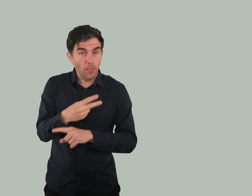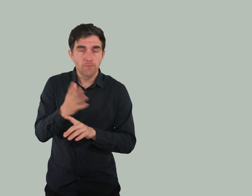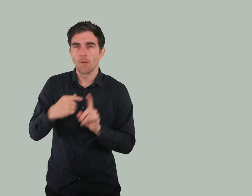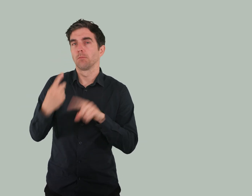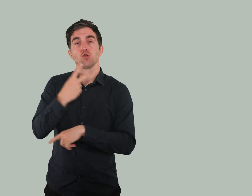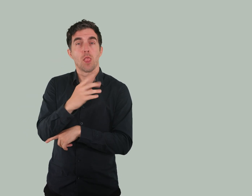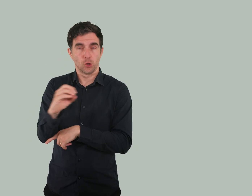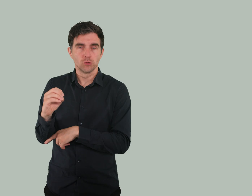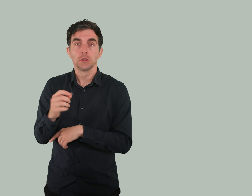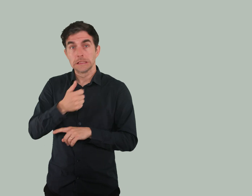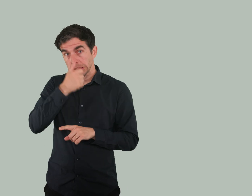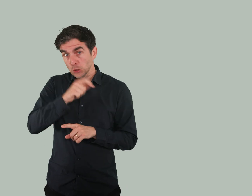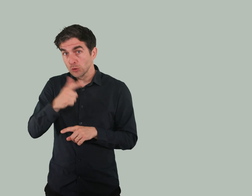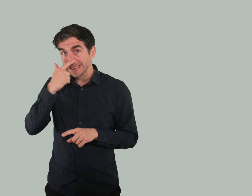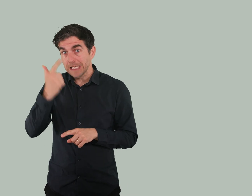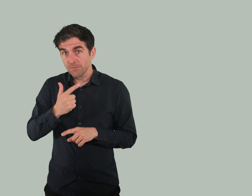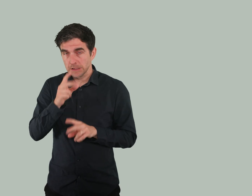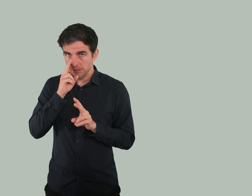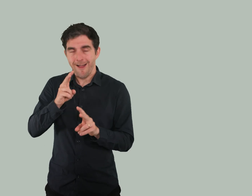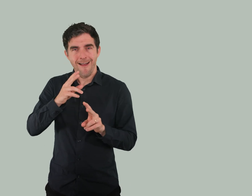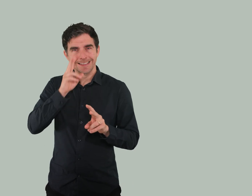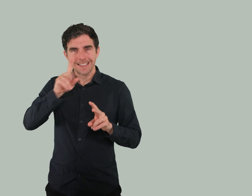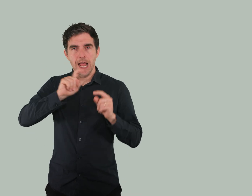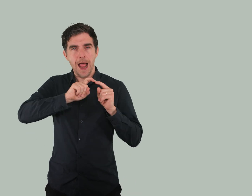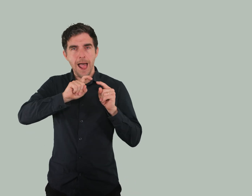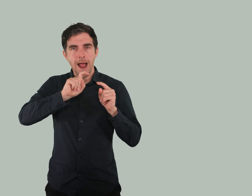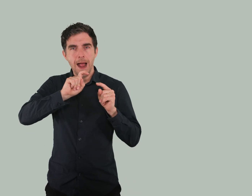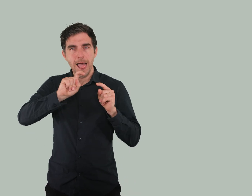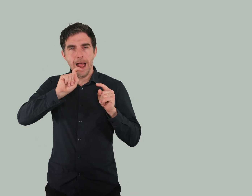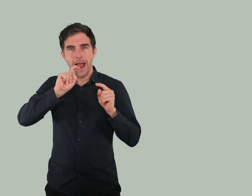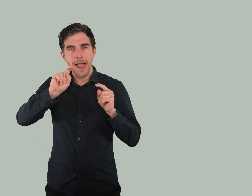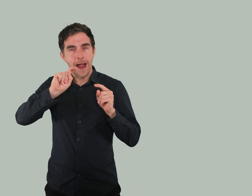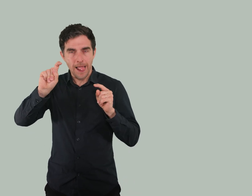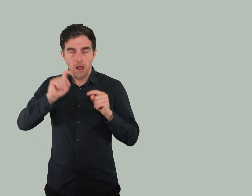or in both since 2000, with 16 to 17-year-olds shown by dashed lines